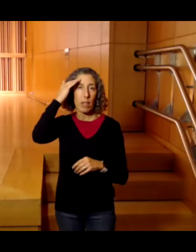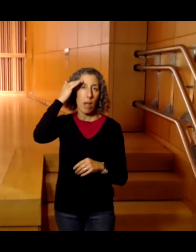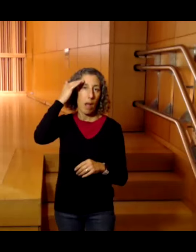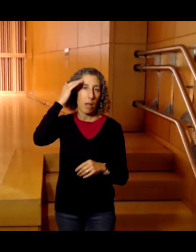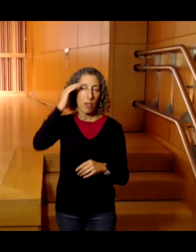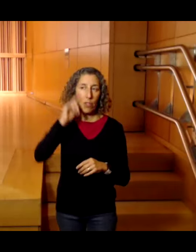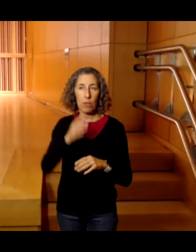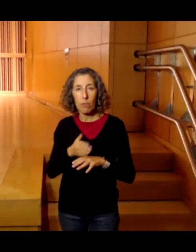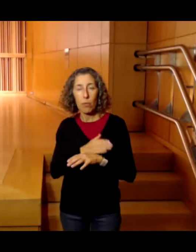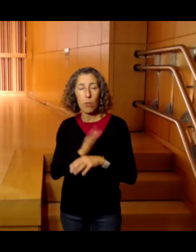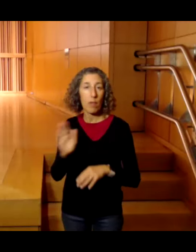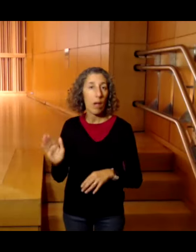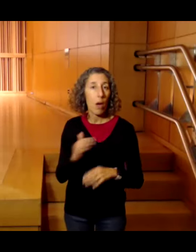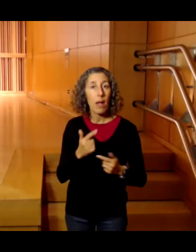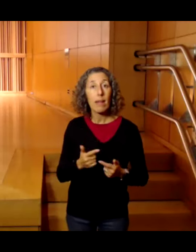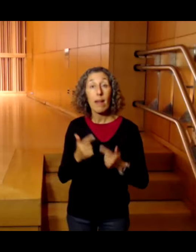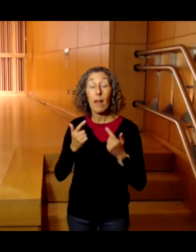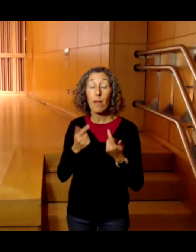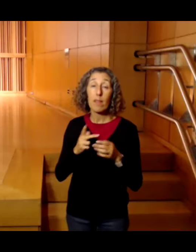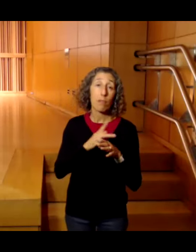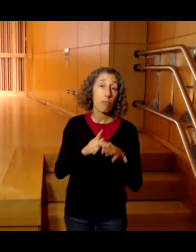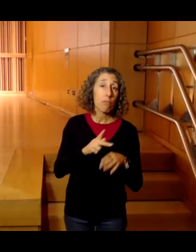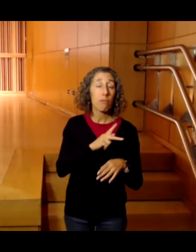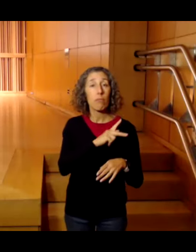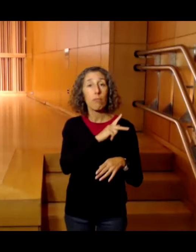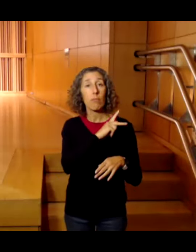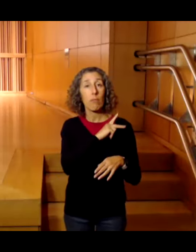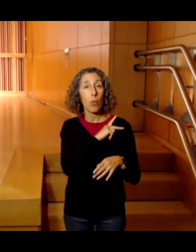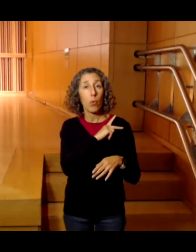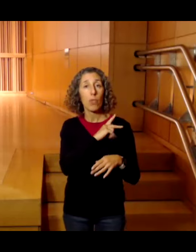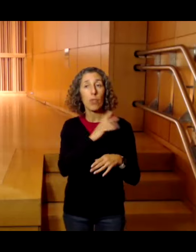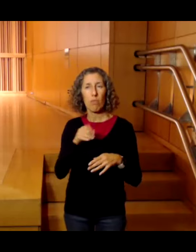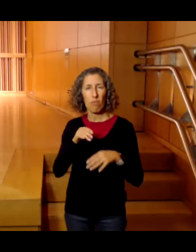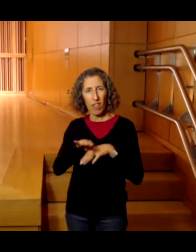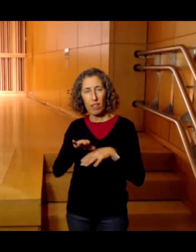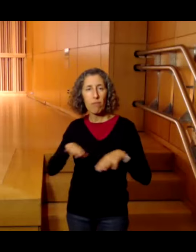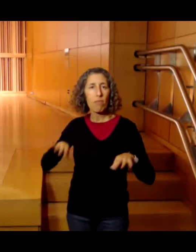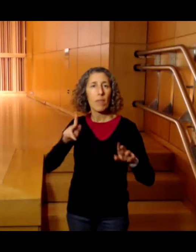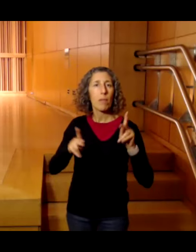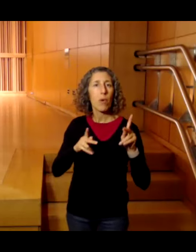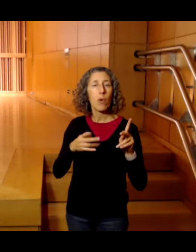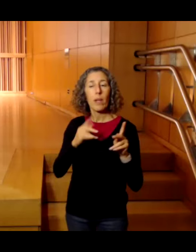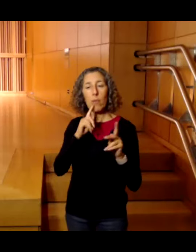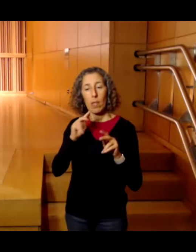How we might align our critical and erotic selves, and imbue our work with pleasure.